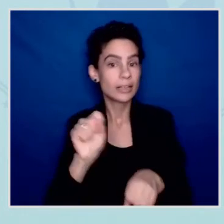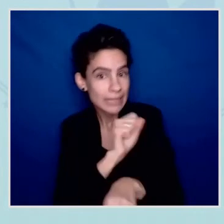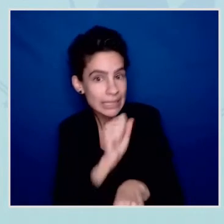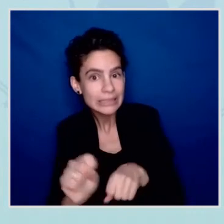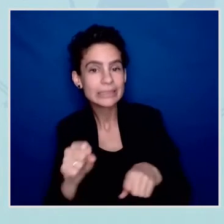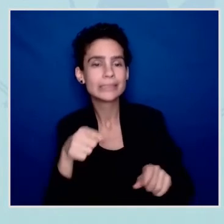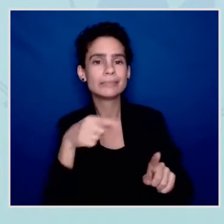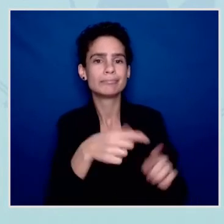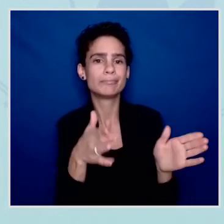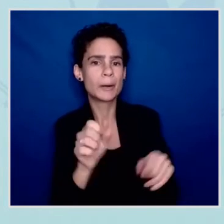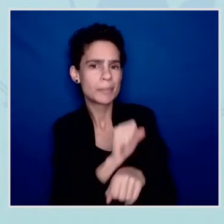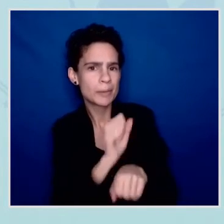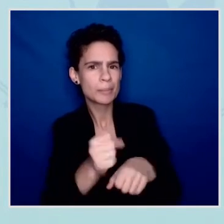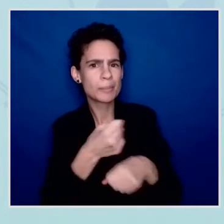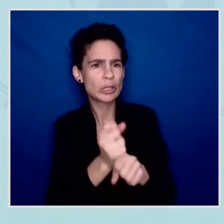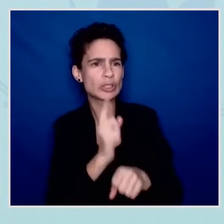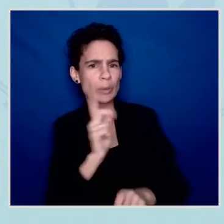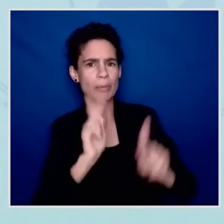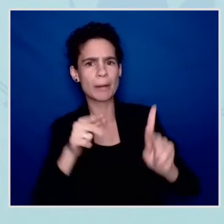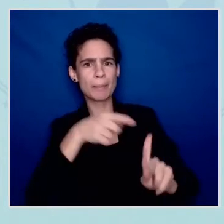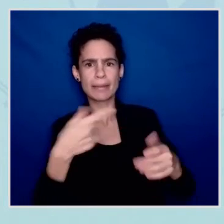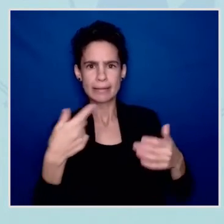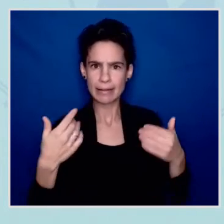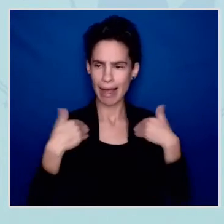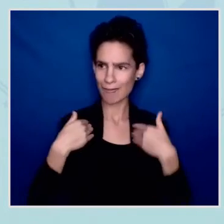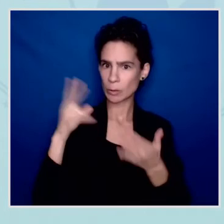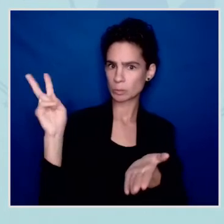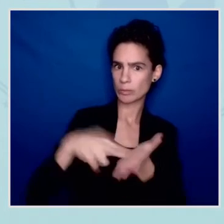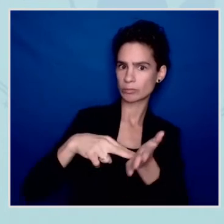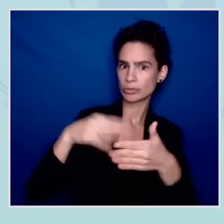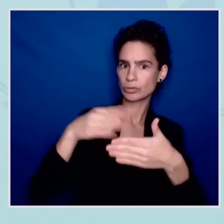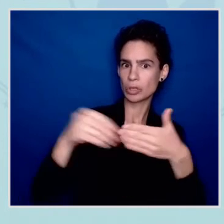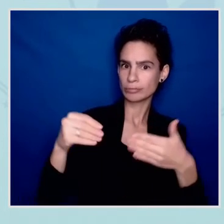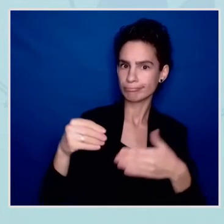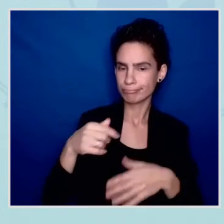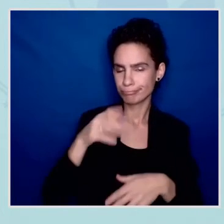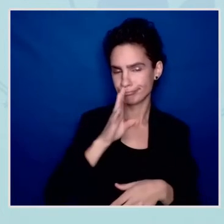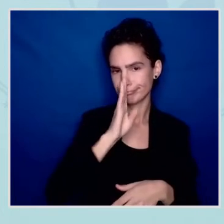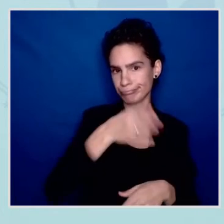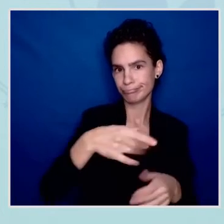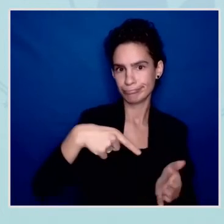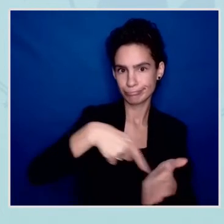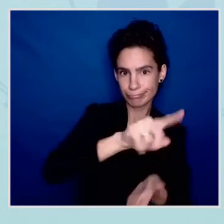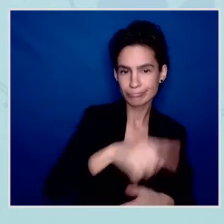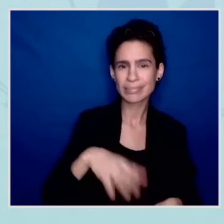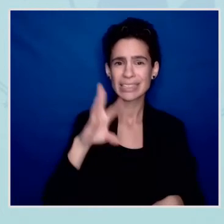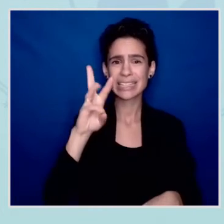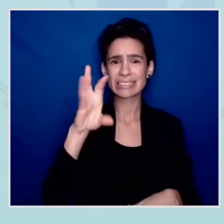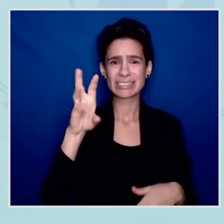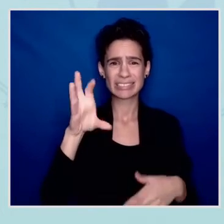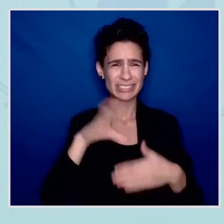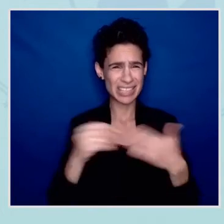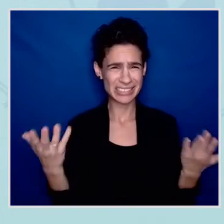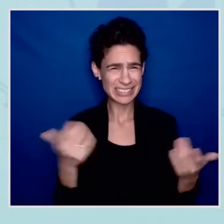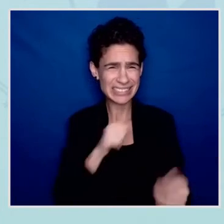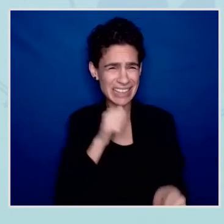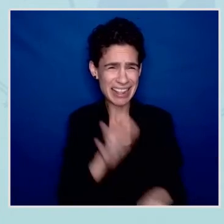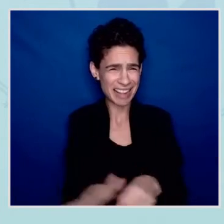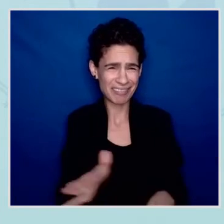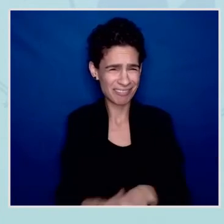WE NEED MORE DIRECT RELIEF FLOWING TO FAMILIES SMALL